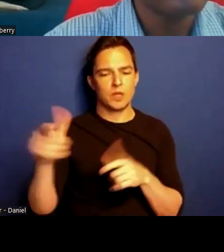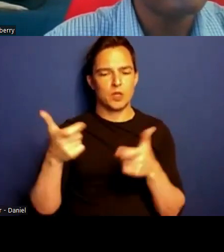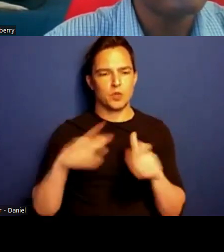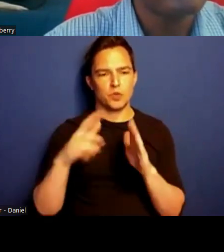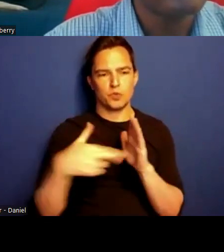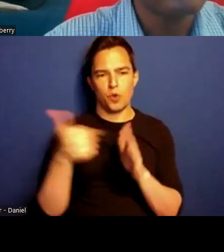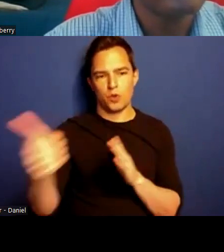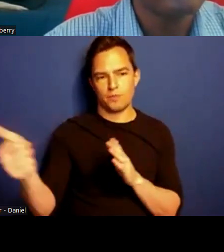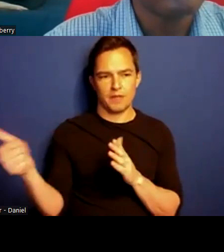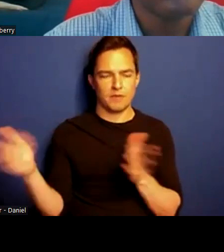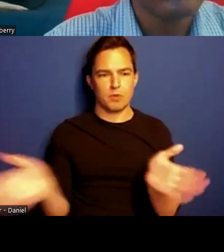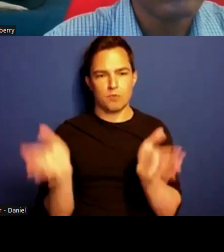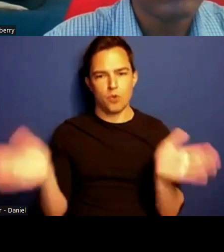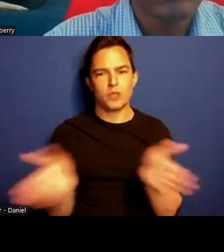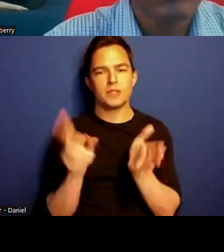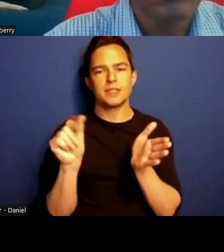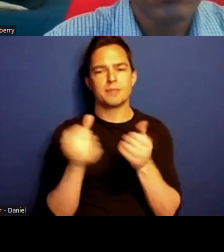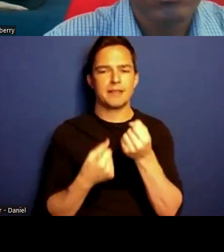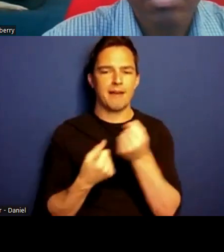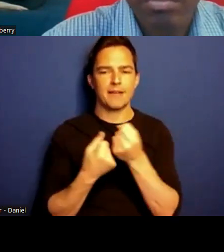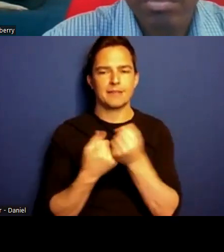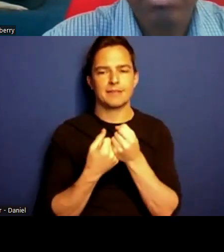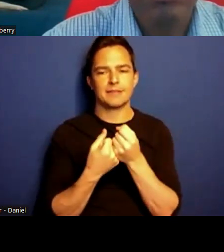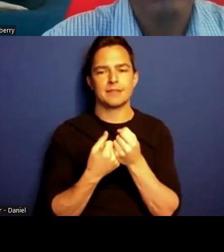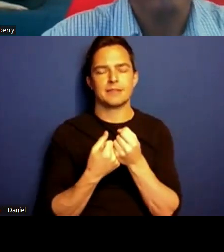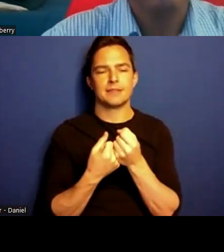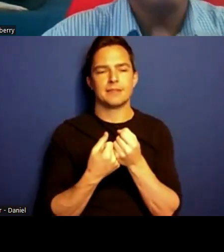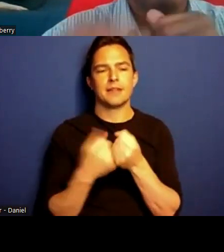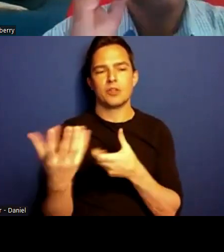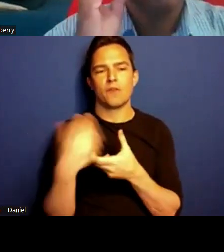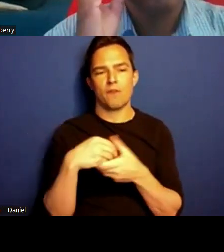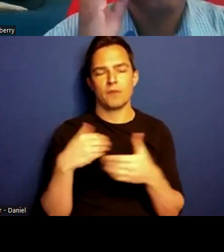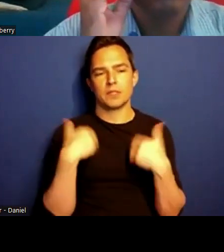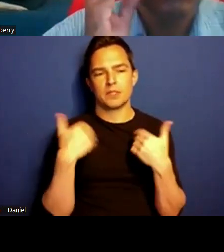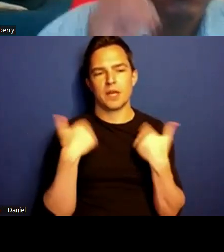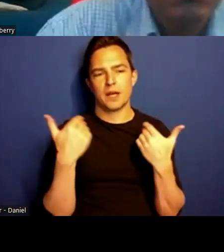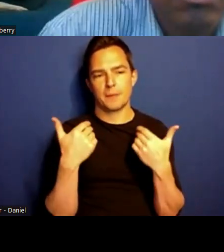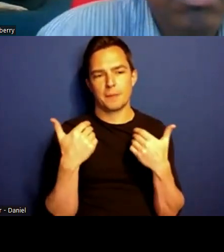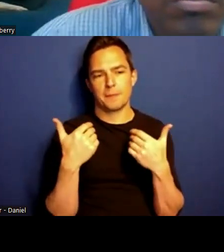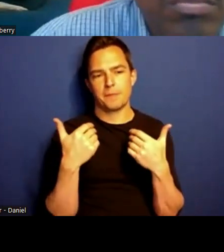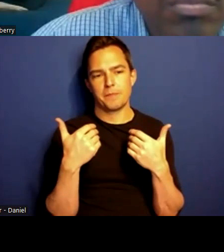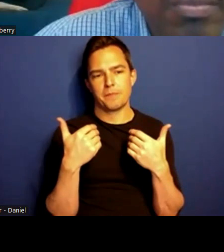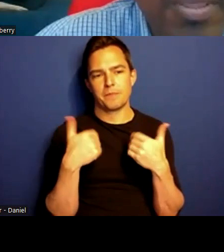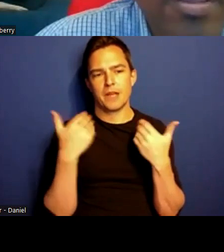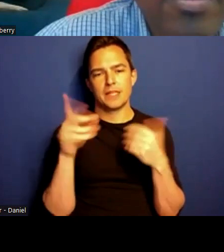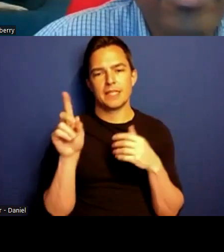in promoting disability advocacy and involvement of young youth and young disabled folks. And I